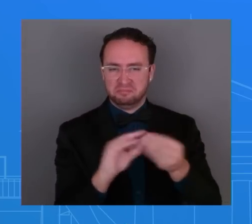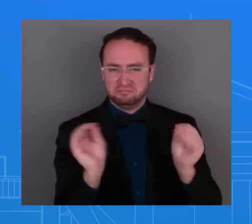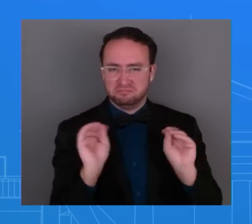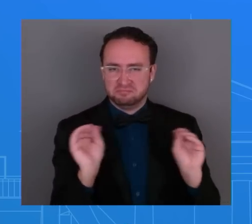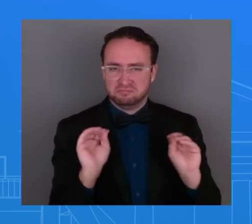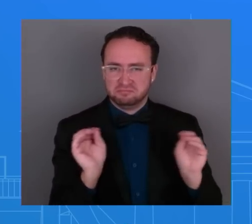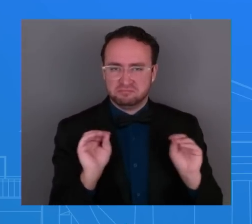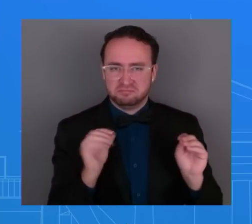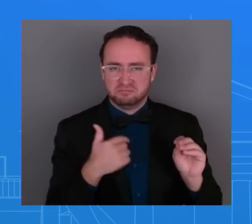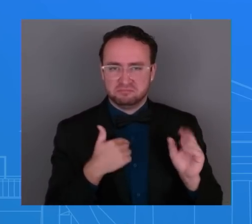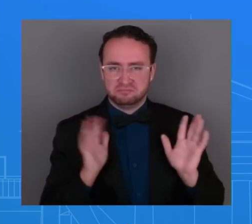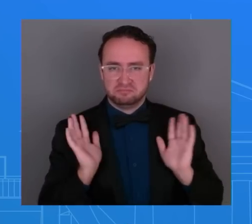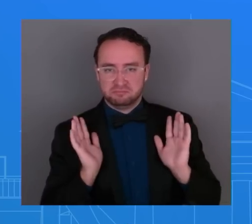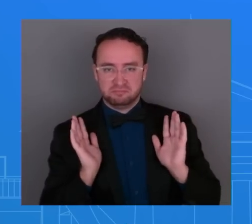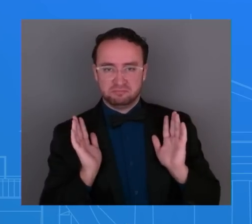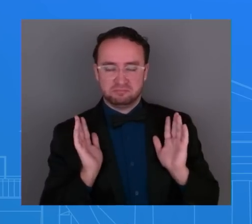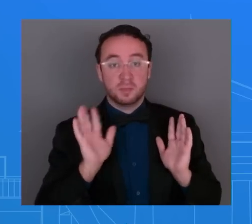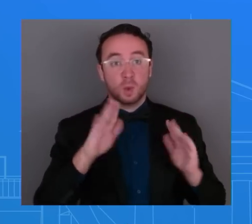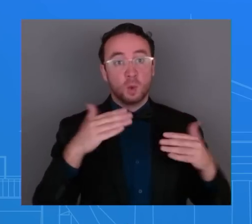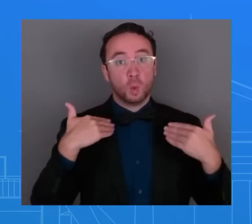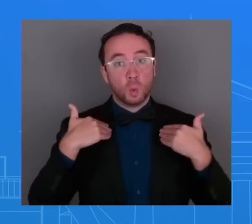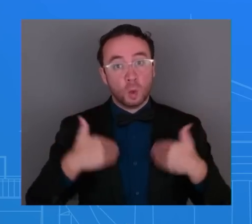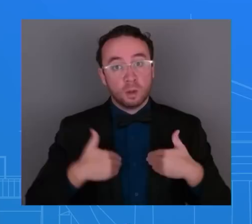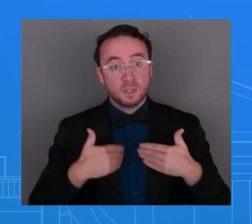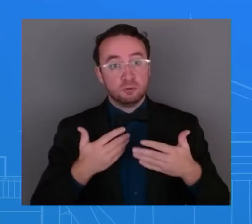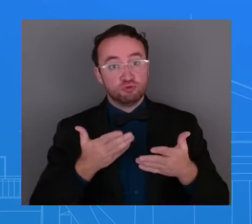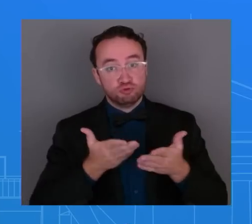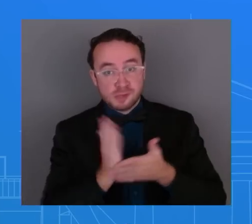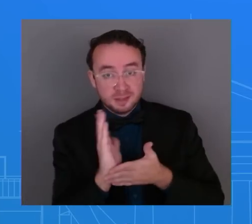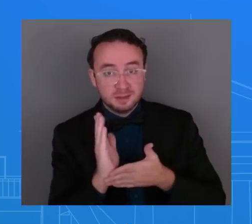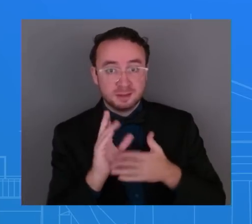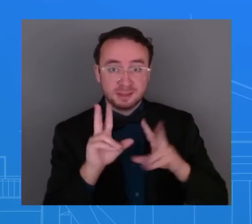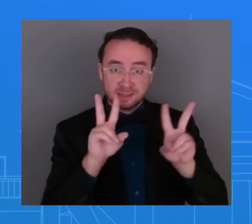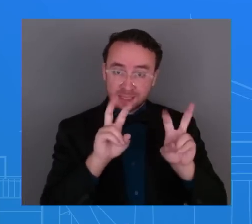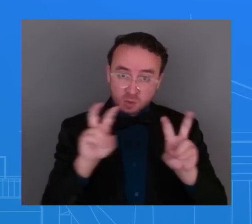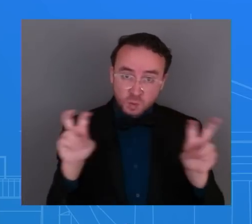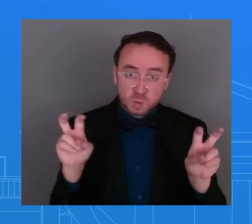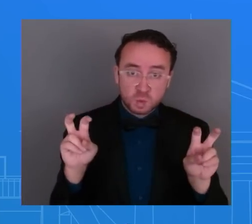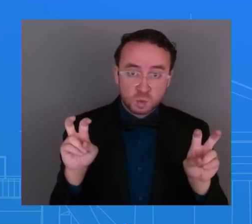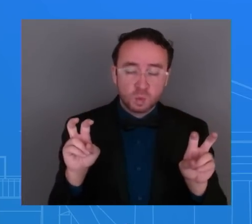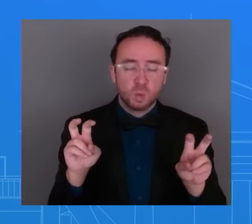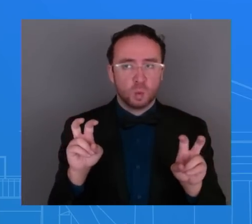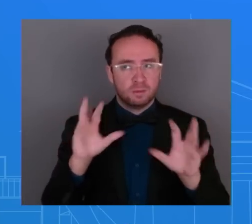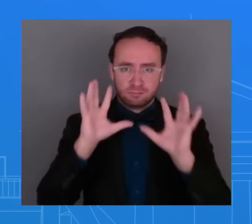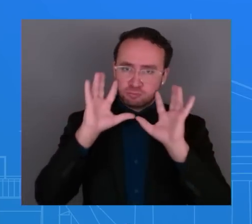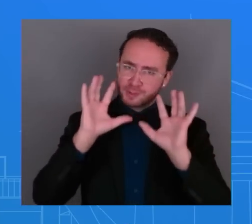the president is always -- has been very consistent in speaking loud and clear in public and also privately.